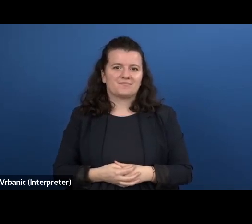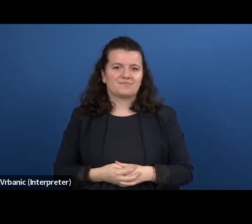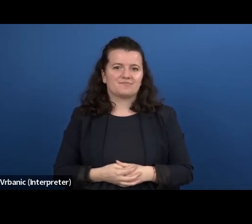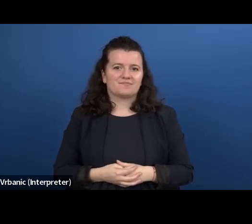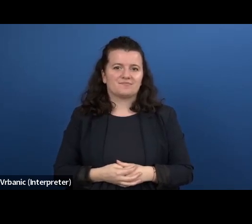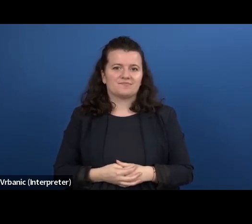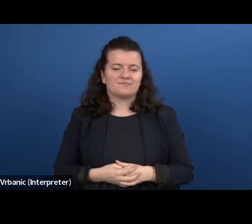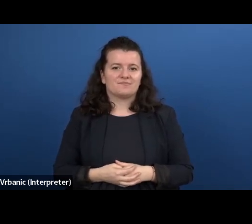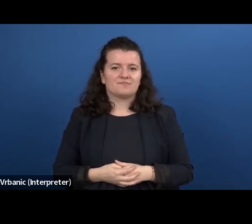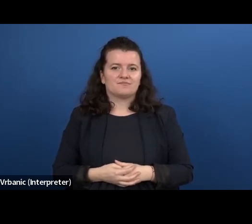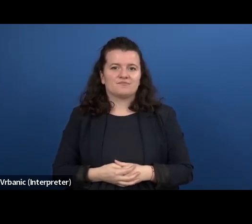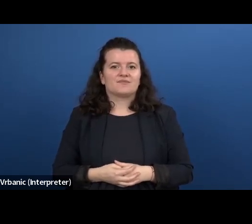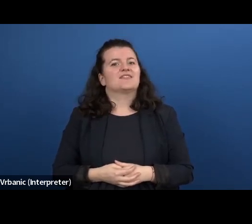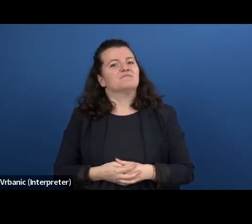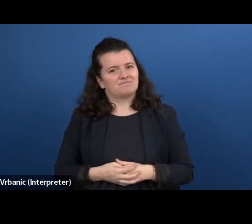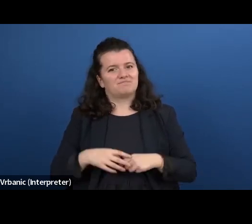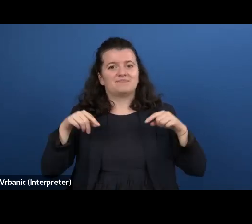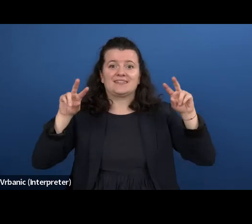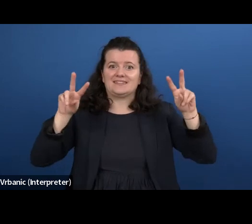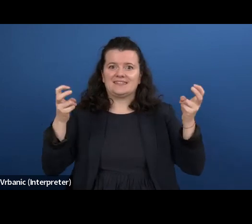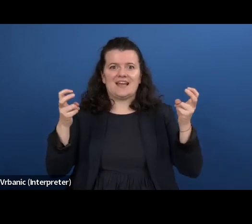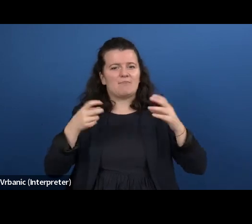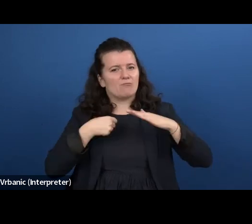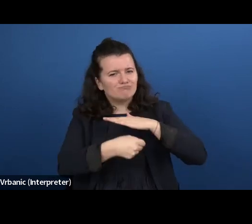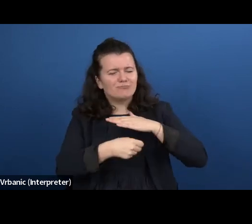We hope to come back soon to discuss